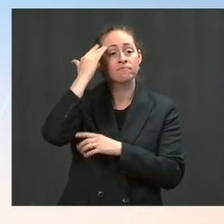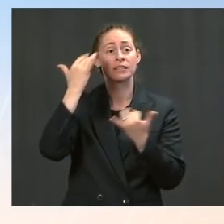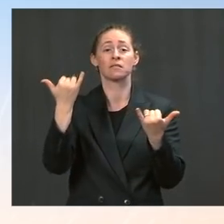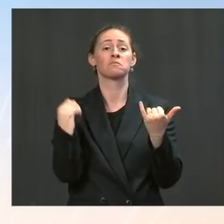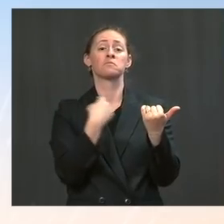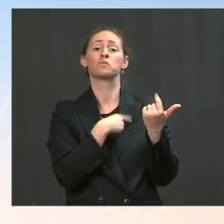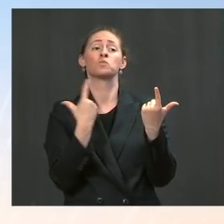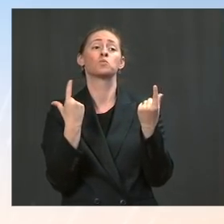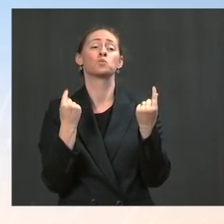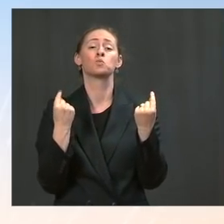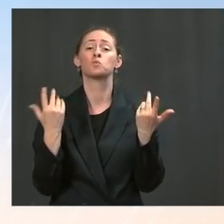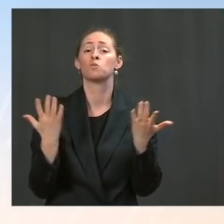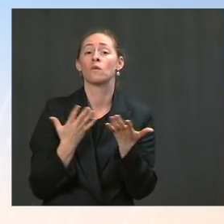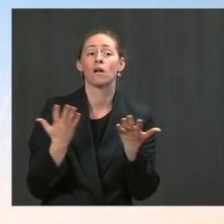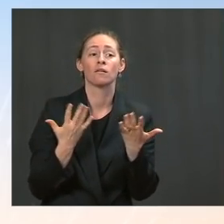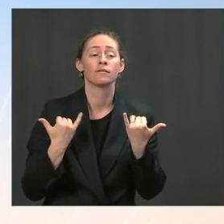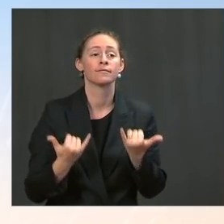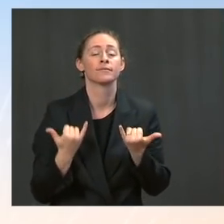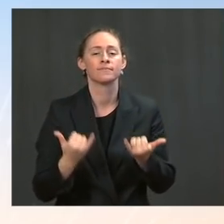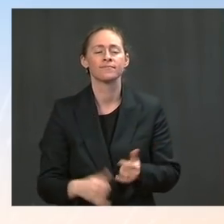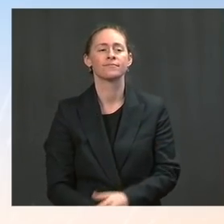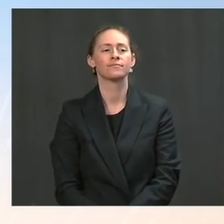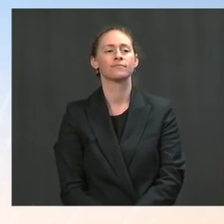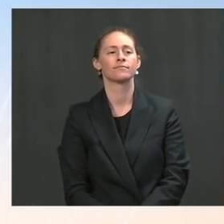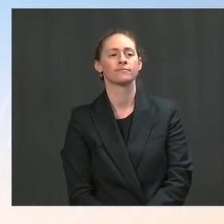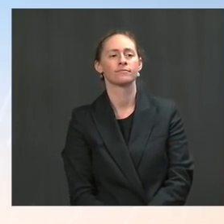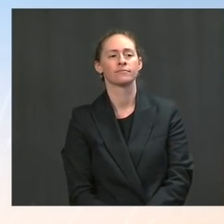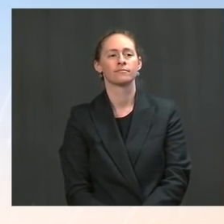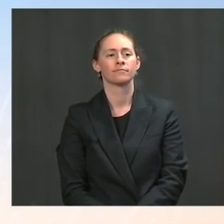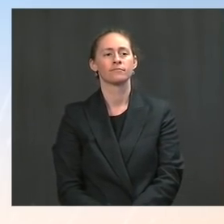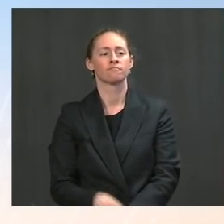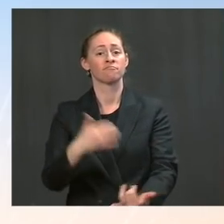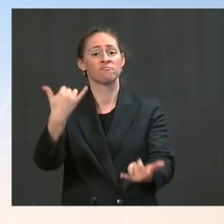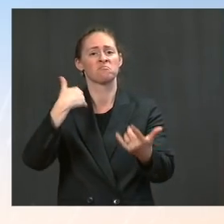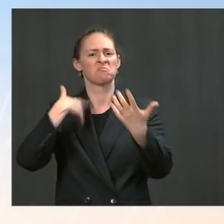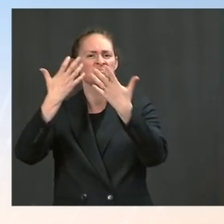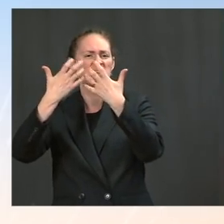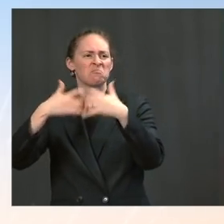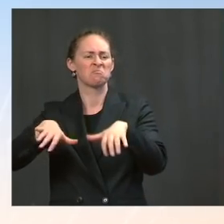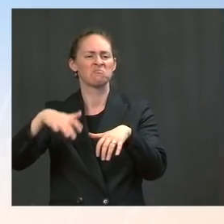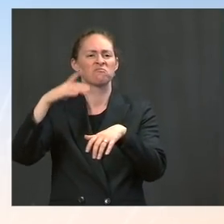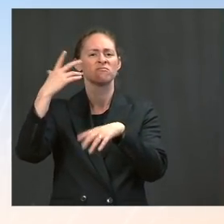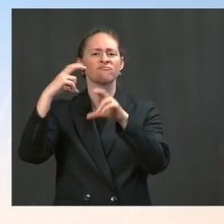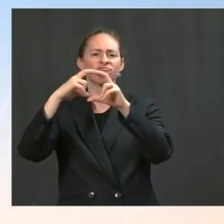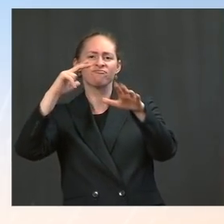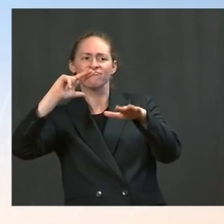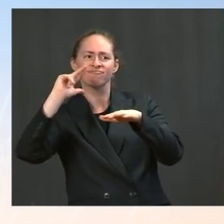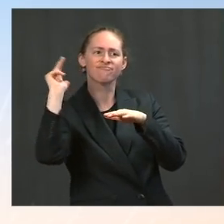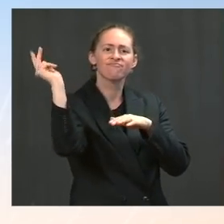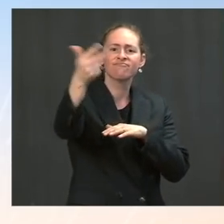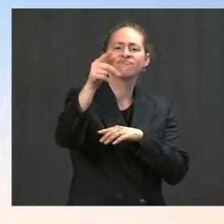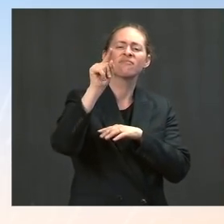and make sure we're expediting our deployment of mobile vaccine units to rural communities to bring the vaccine to people where they are